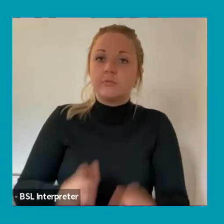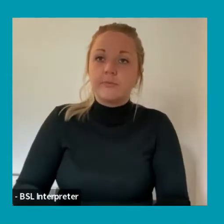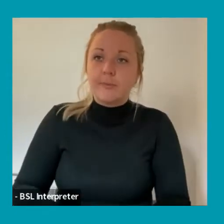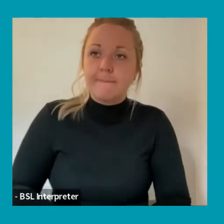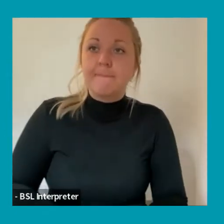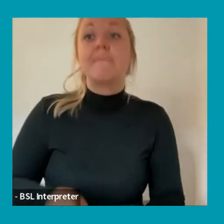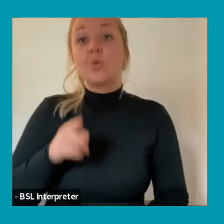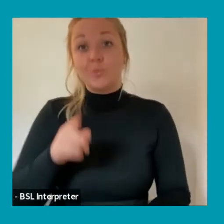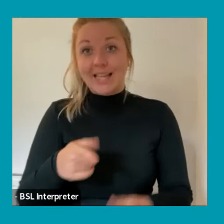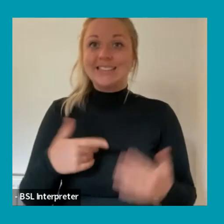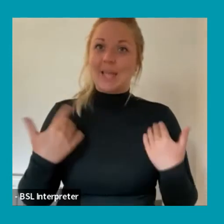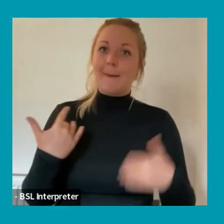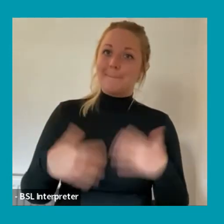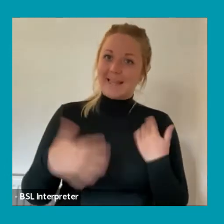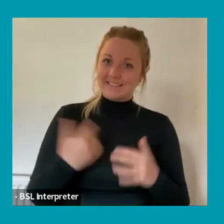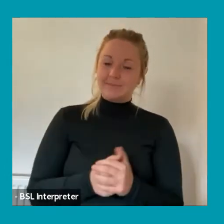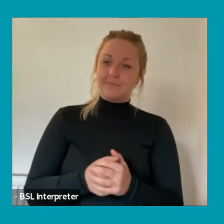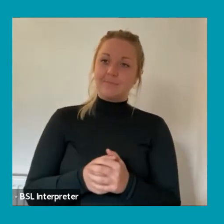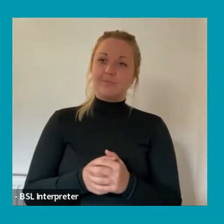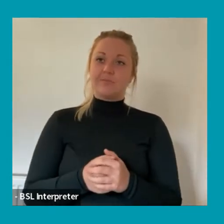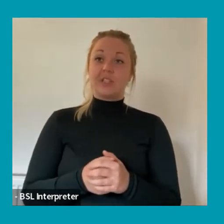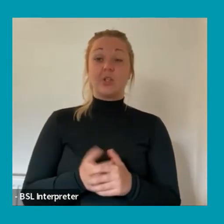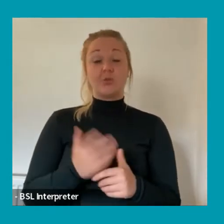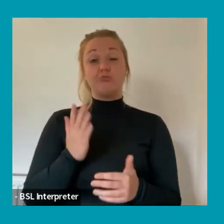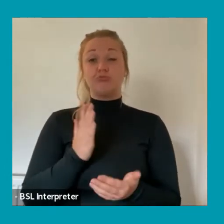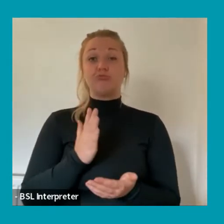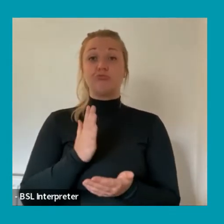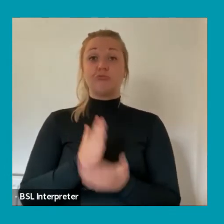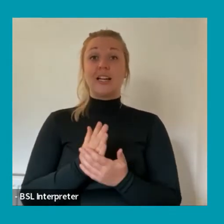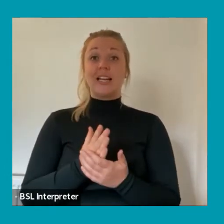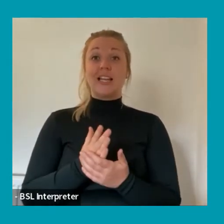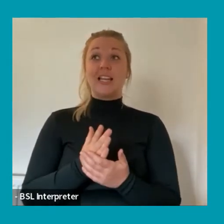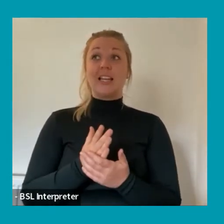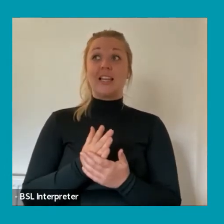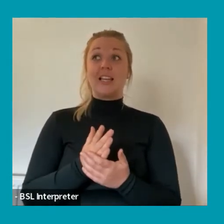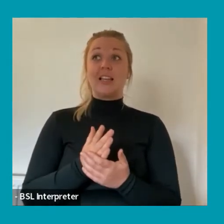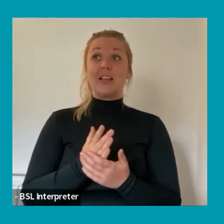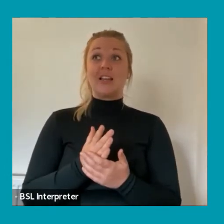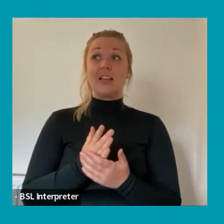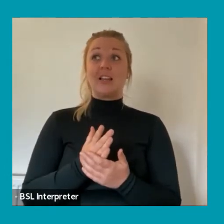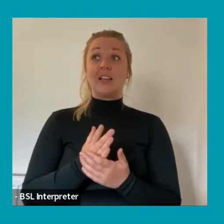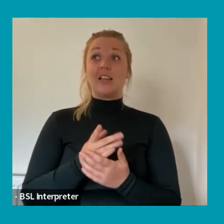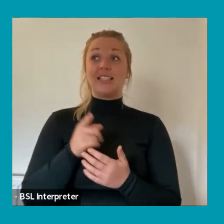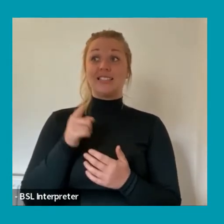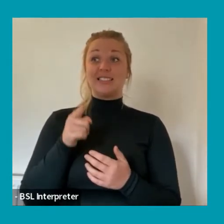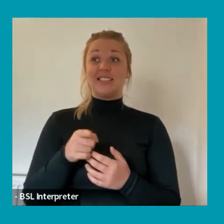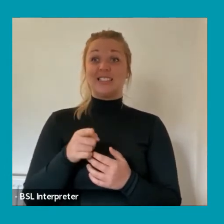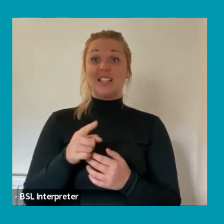It is amazing. It is so much of this from what you said came out from this very, first thing which was around workplace